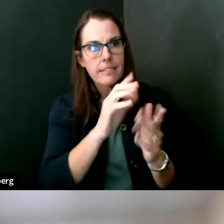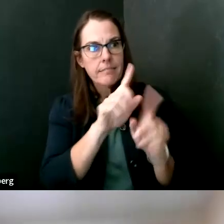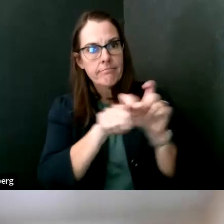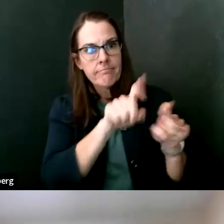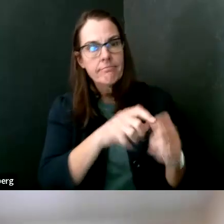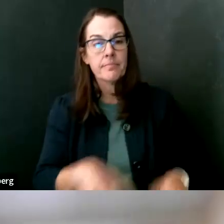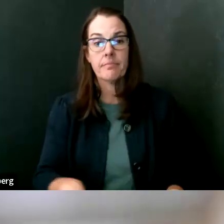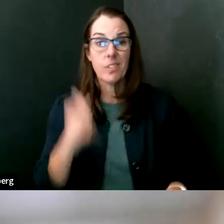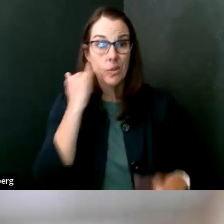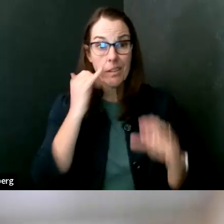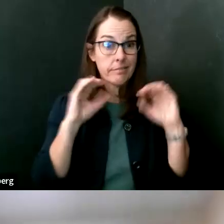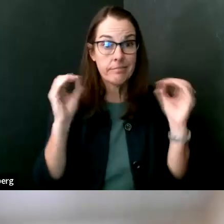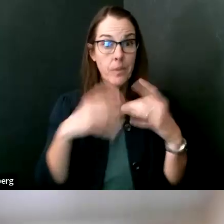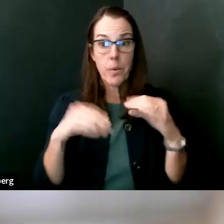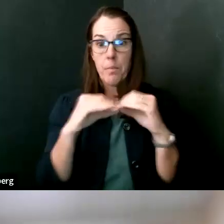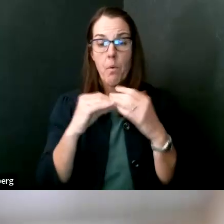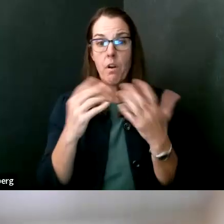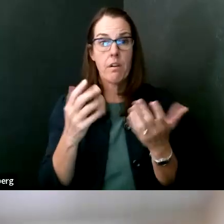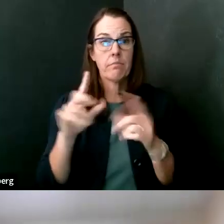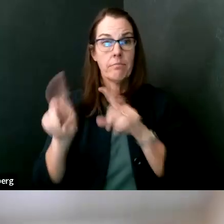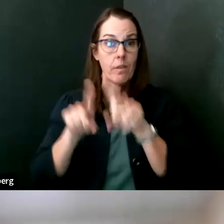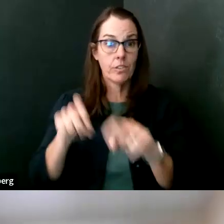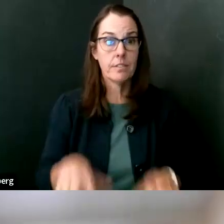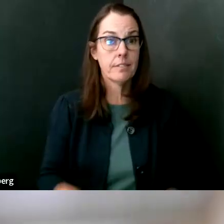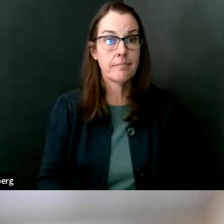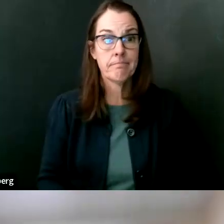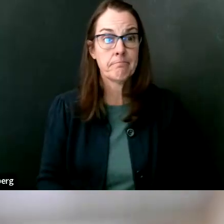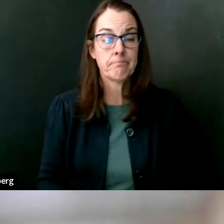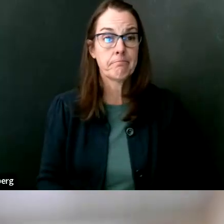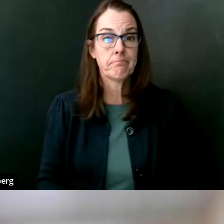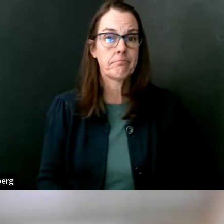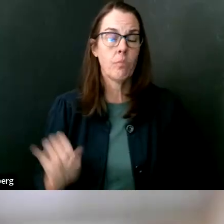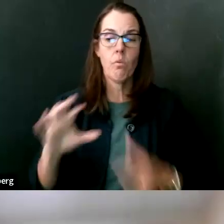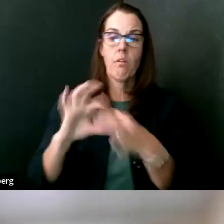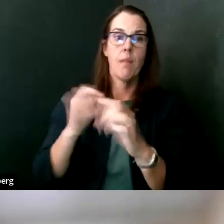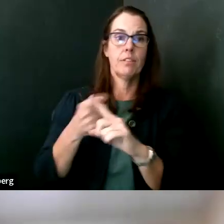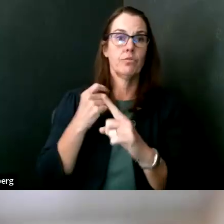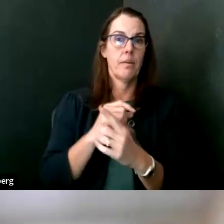So if we don't have any further um questions from attendees here today of board members and if we